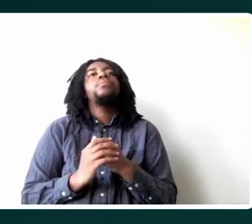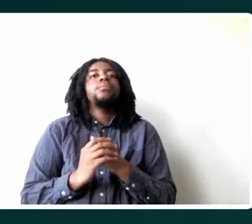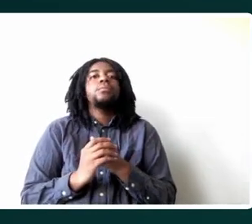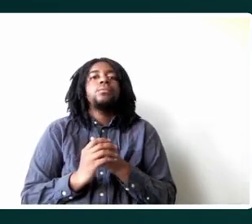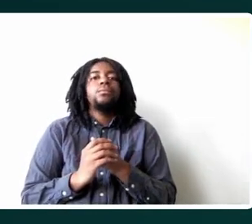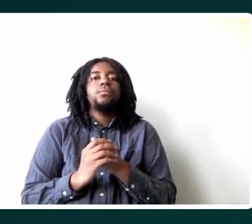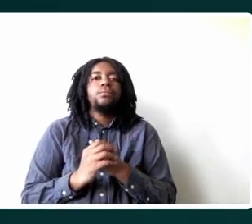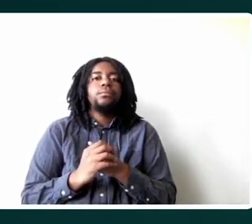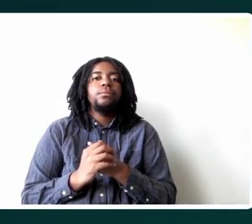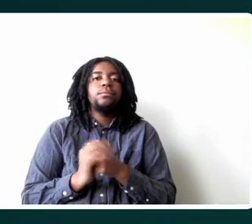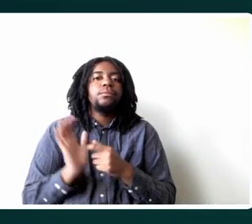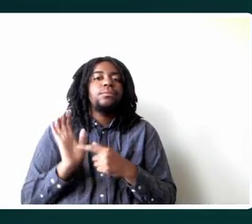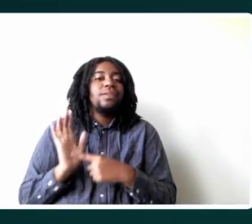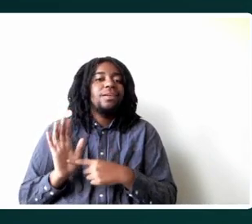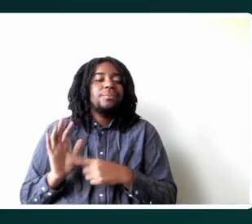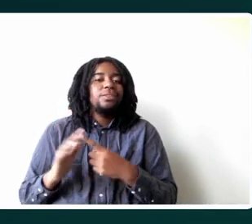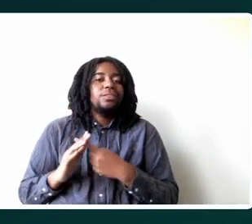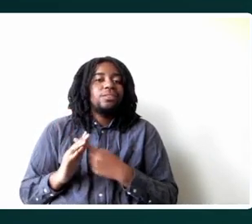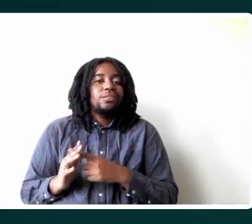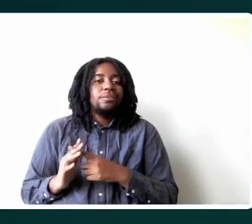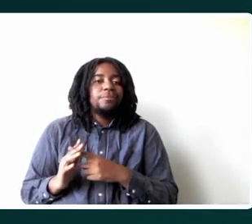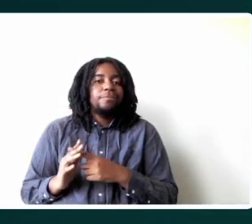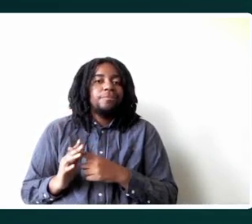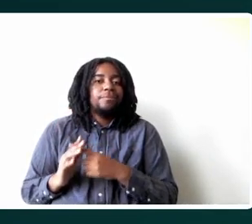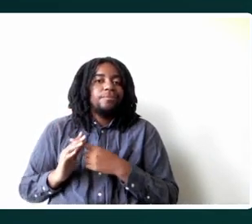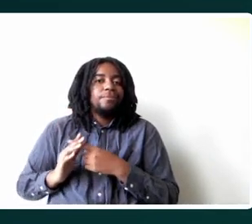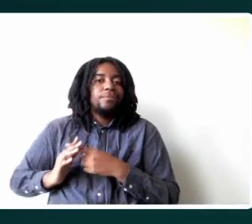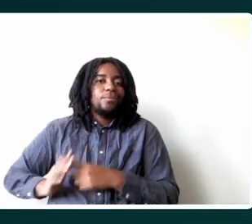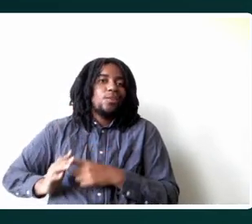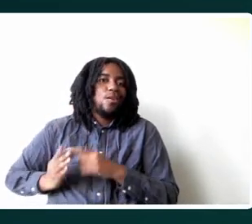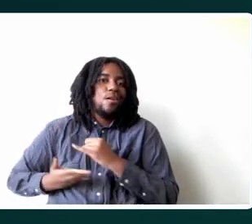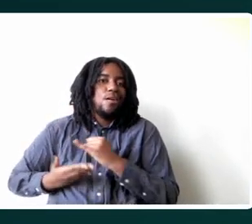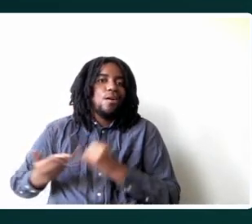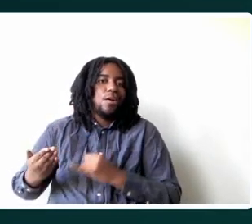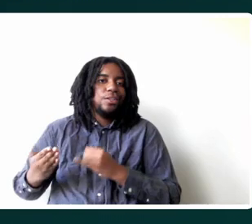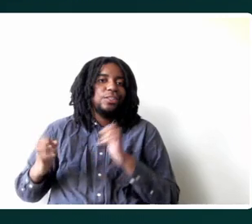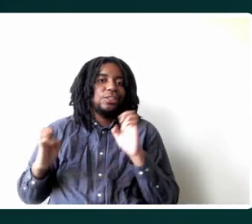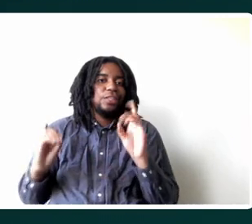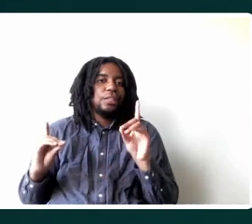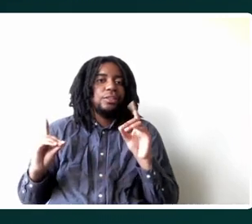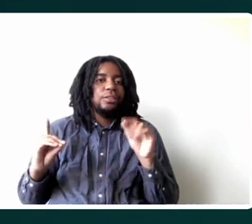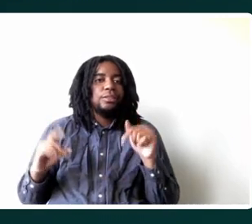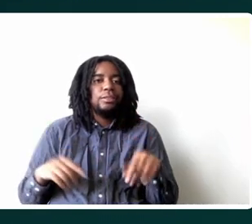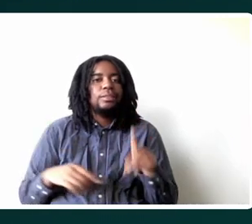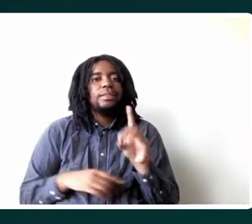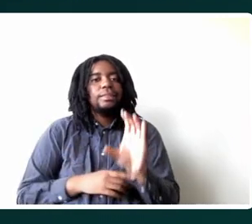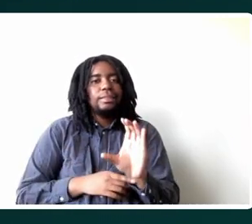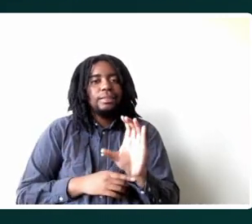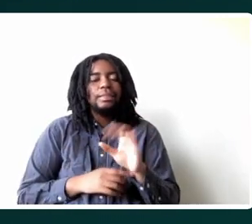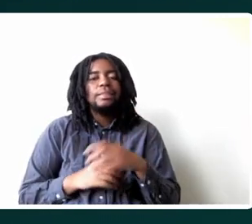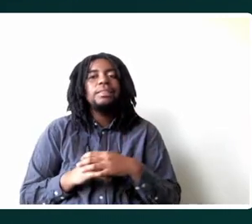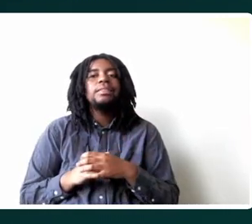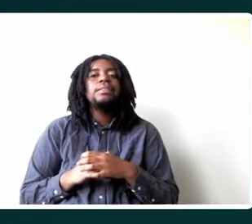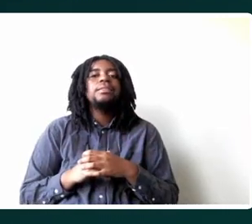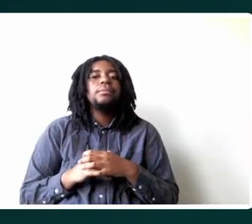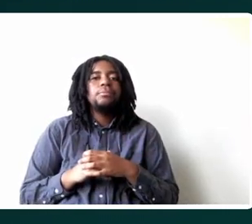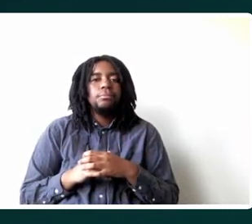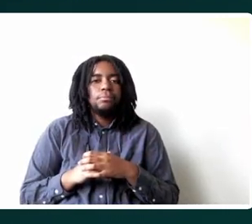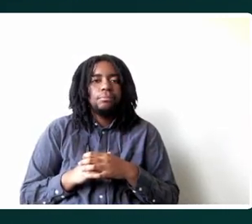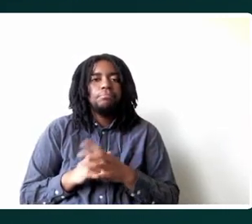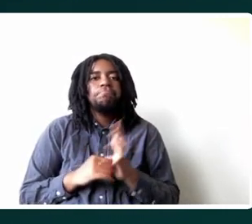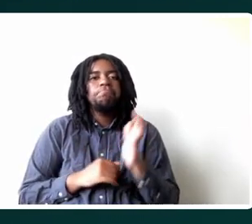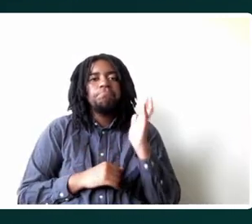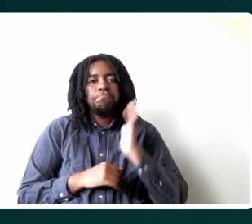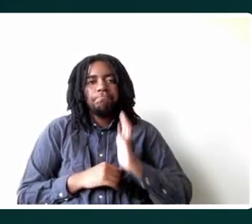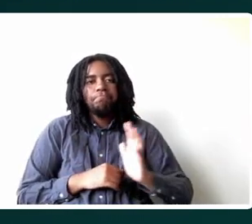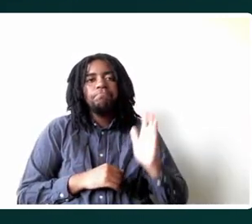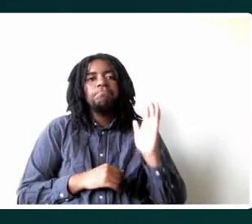begins really at the dawn of arts education in D.C. at a time when the city newly created